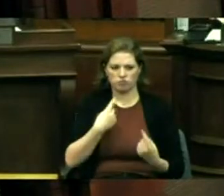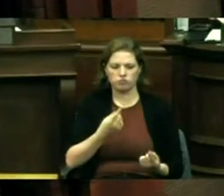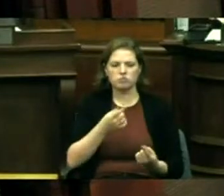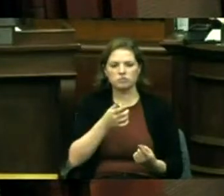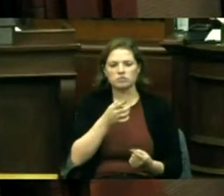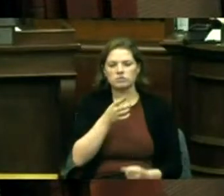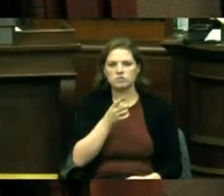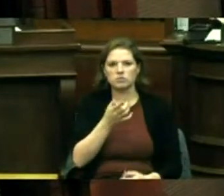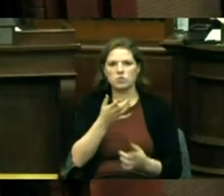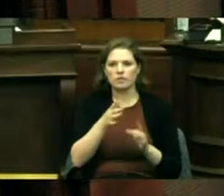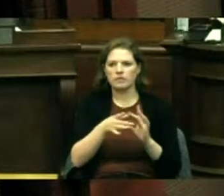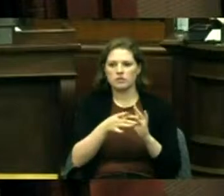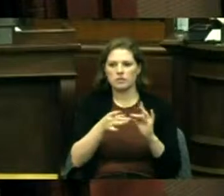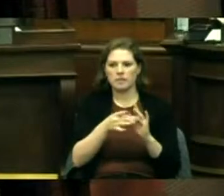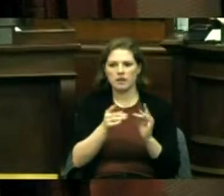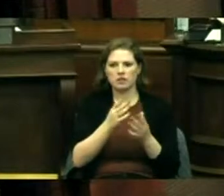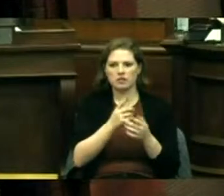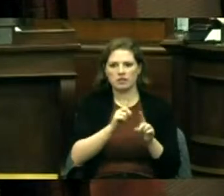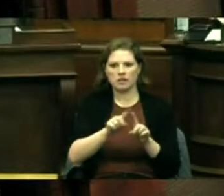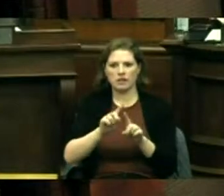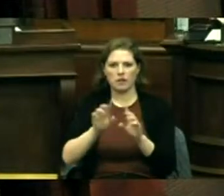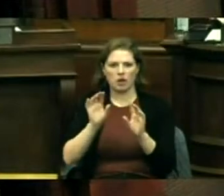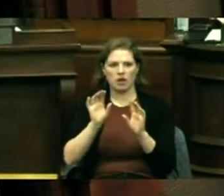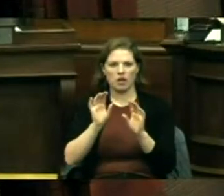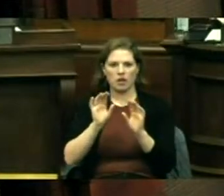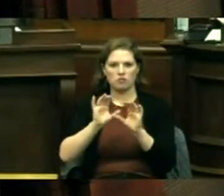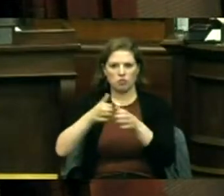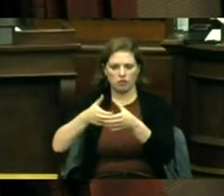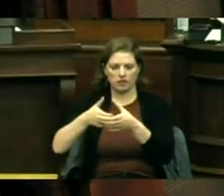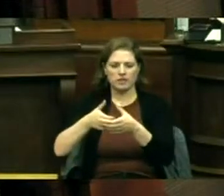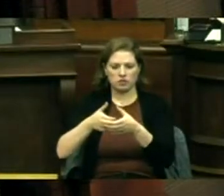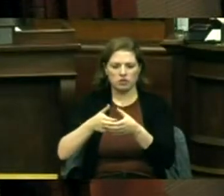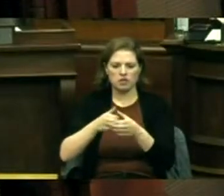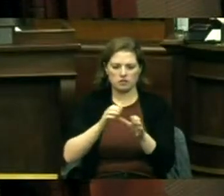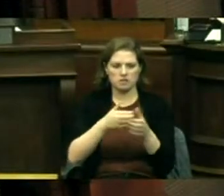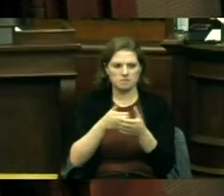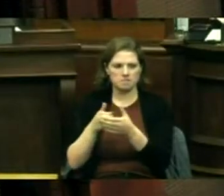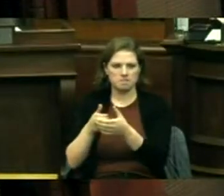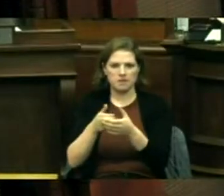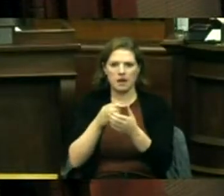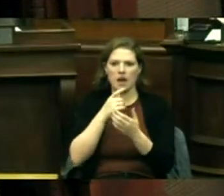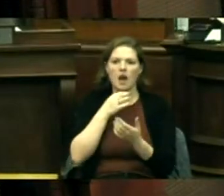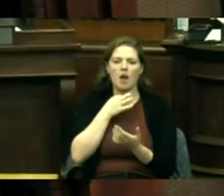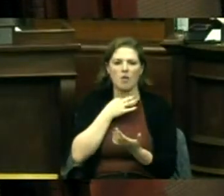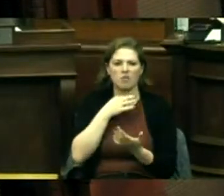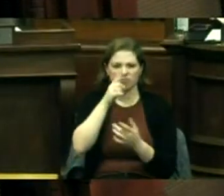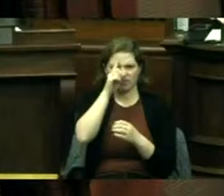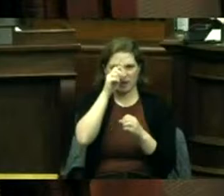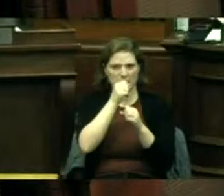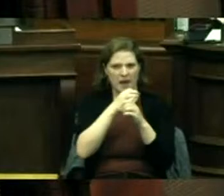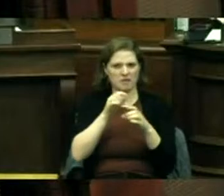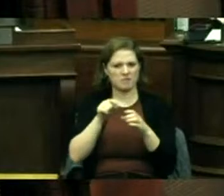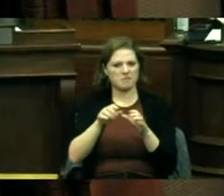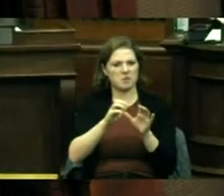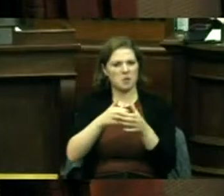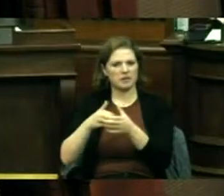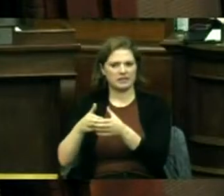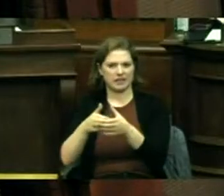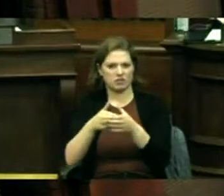initiatives for the five rec centers that already have some of these supports, you mentioned some of the different organizations were